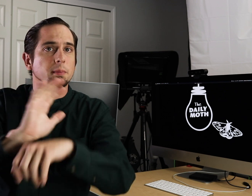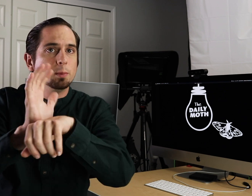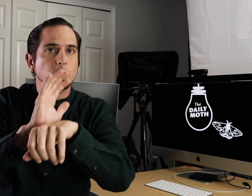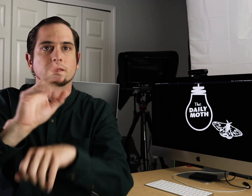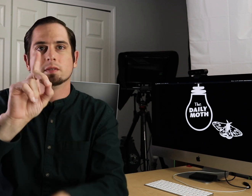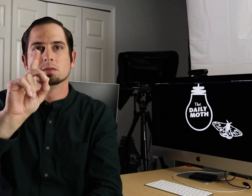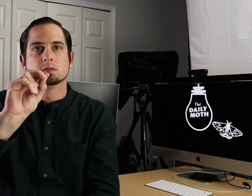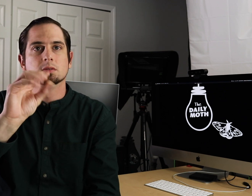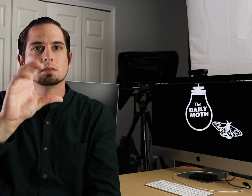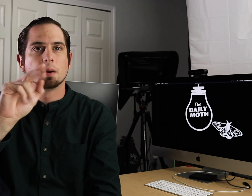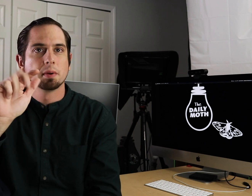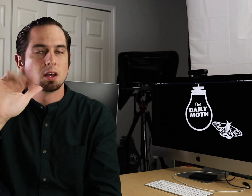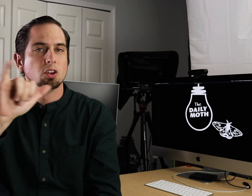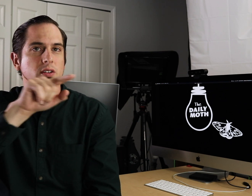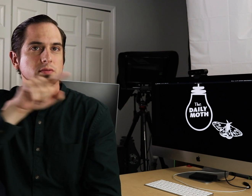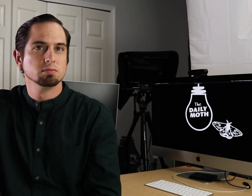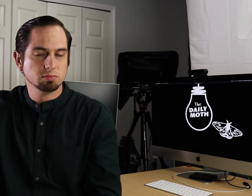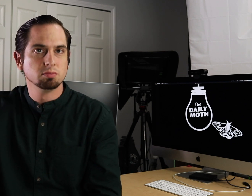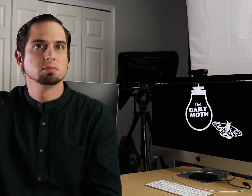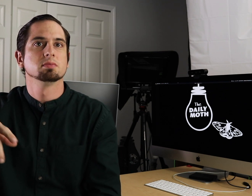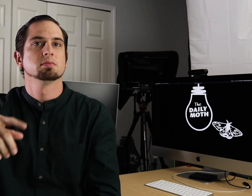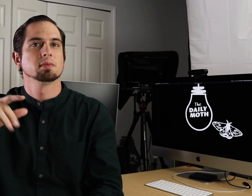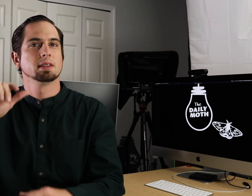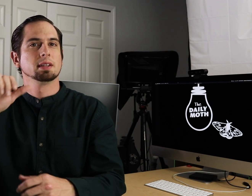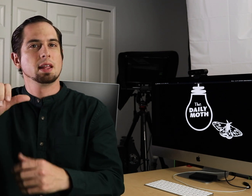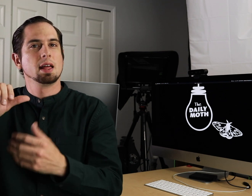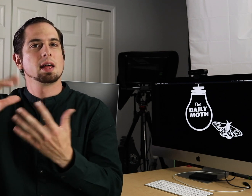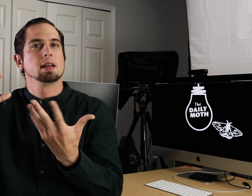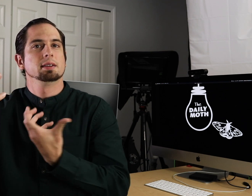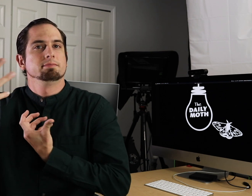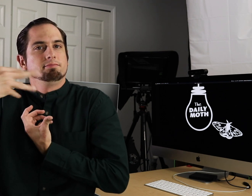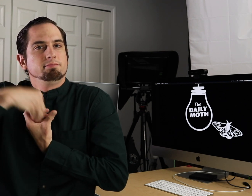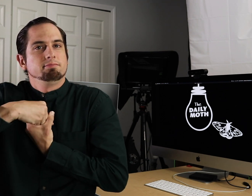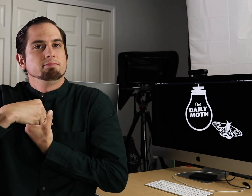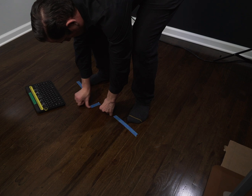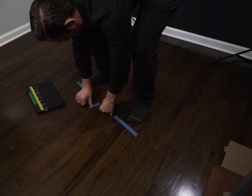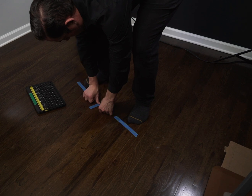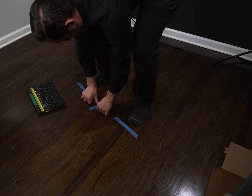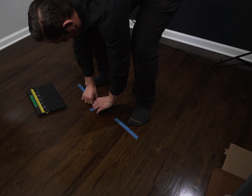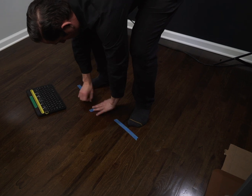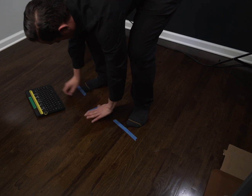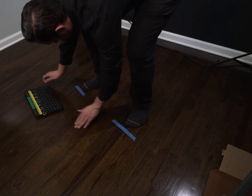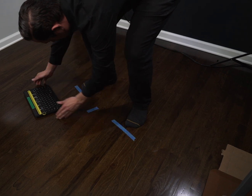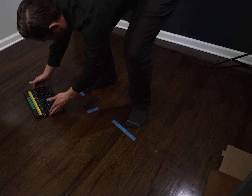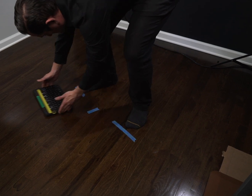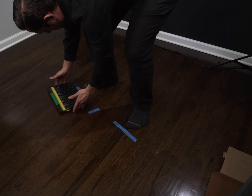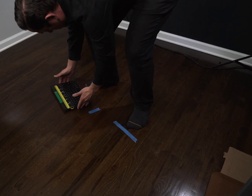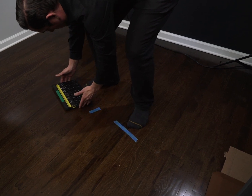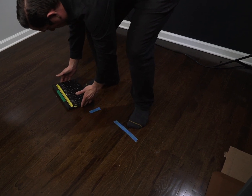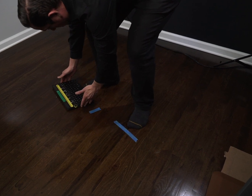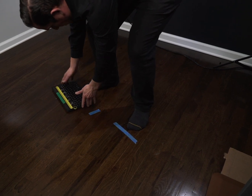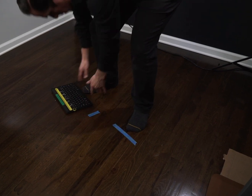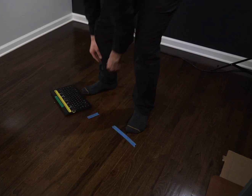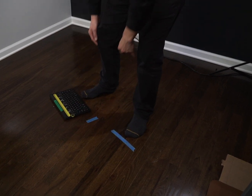movies and documentaries. The storytelling is within me. (voiceover continues) I need to know what's happening